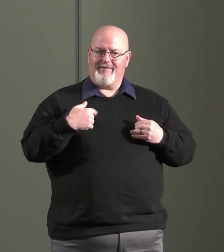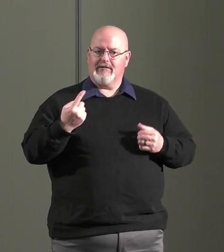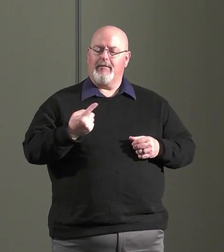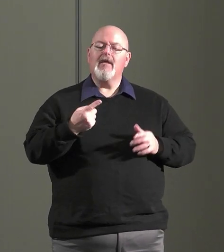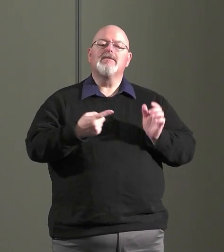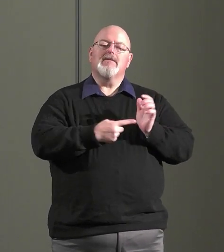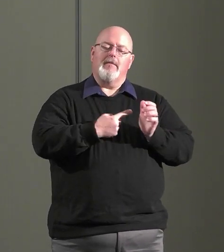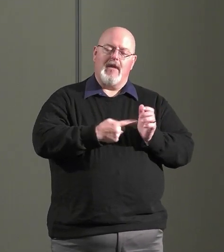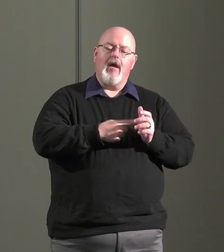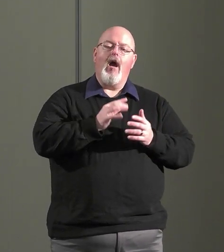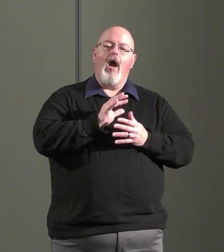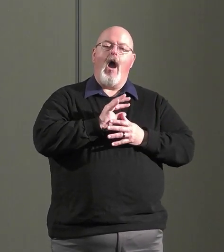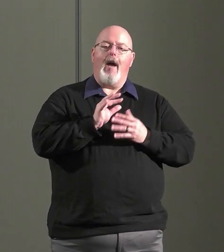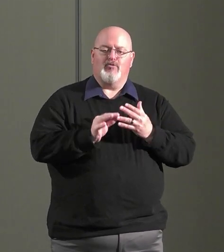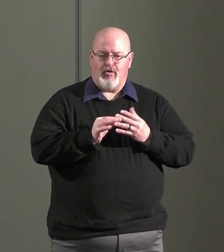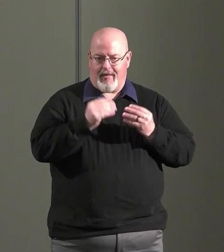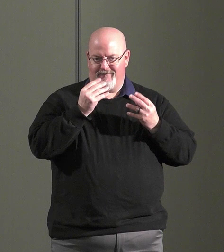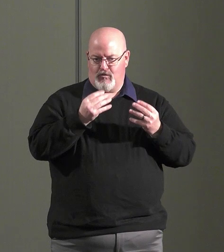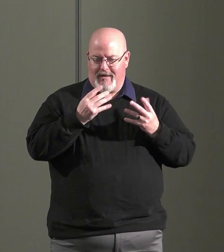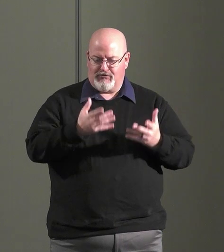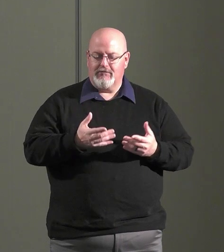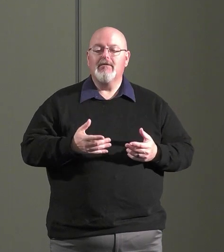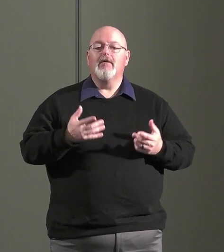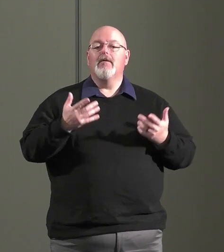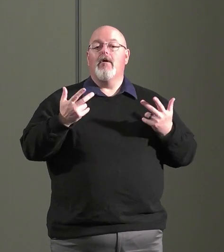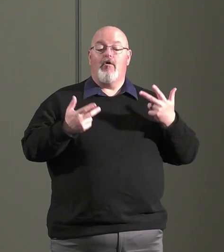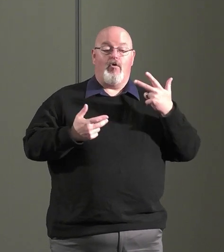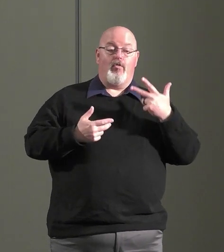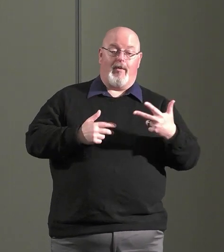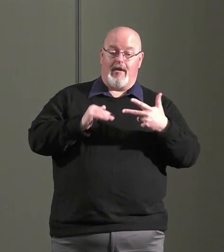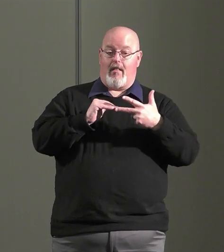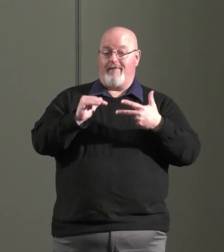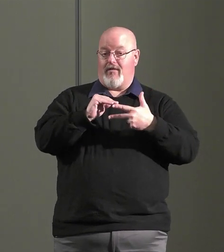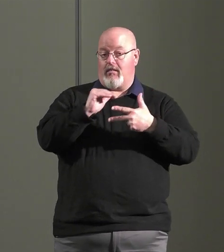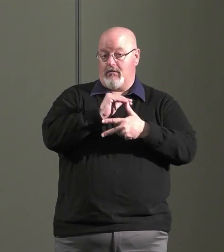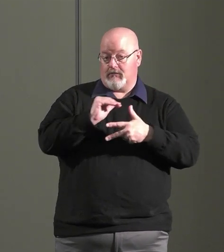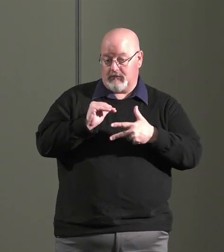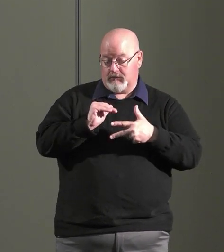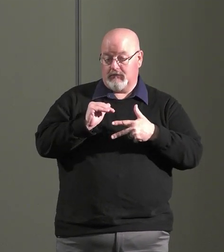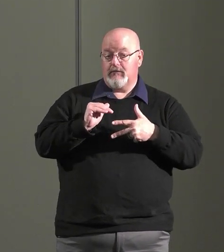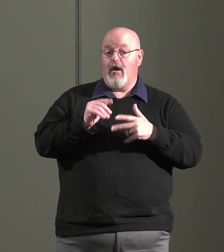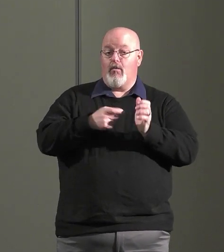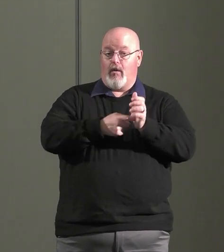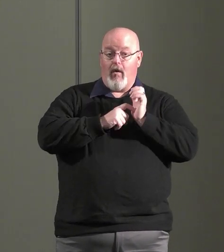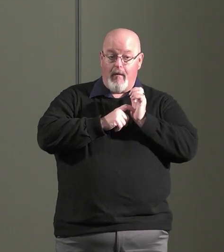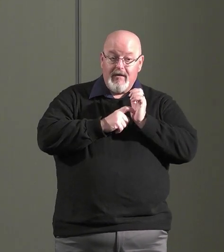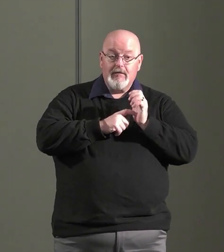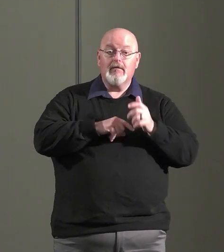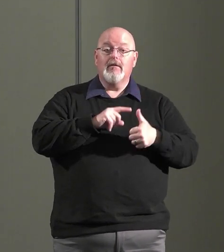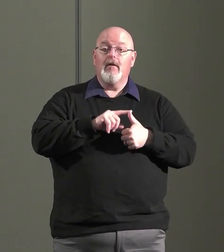Sometimes there is optional information. So there is three levels of requirements. There is must,